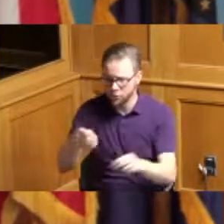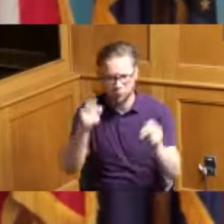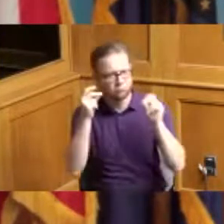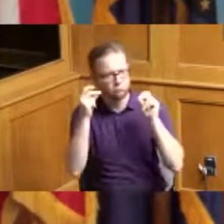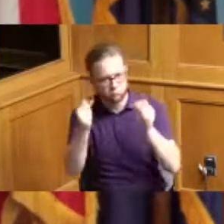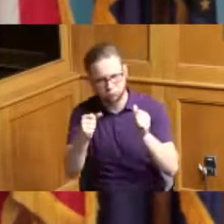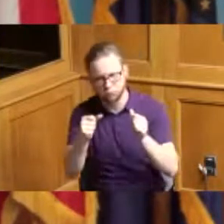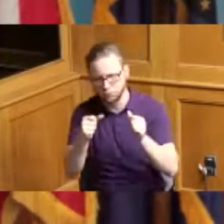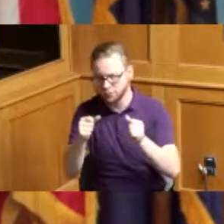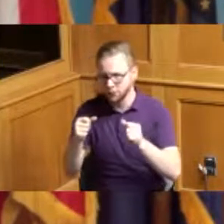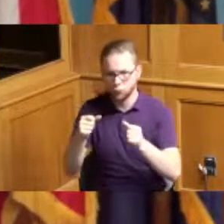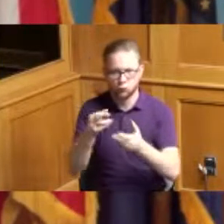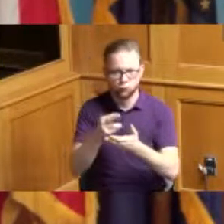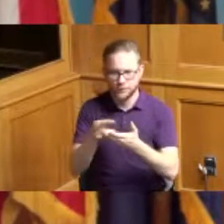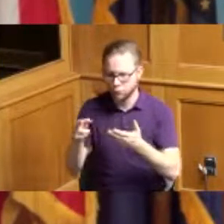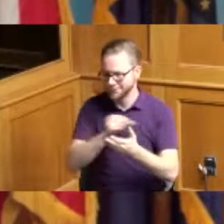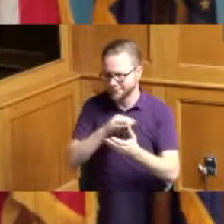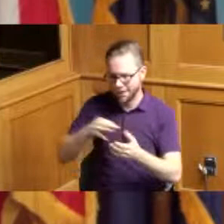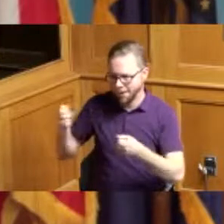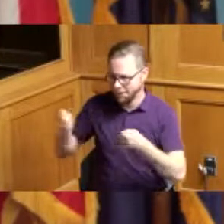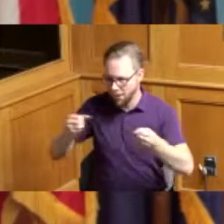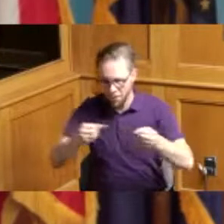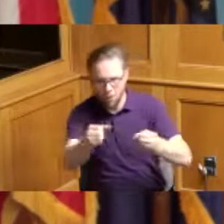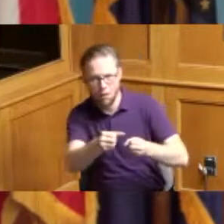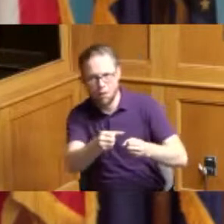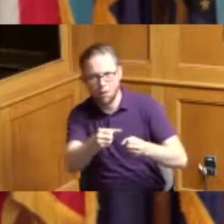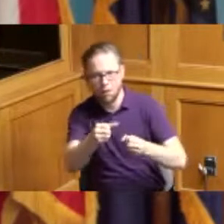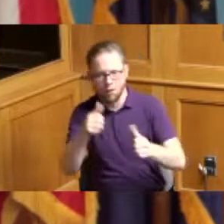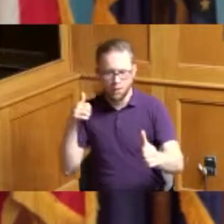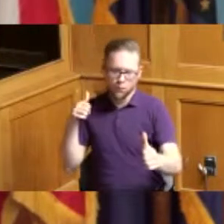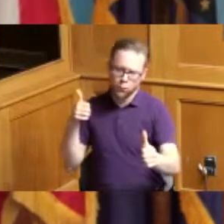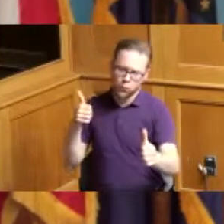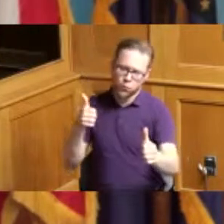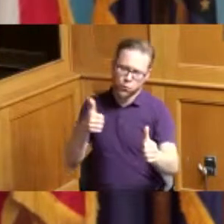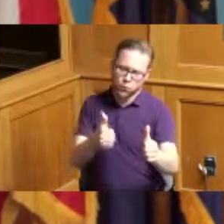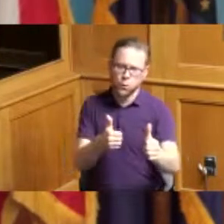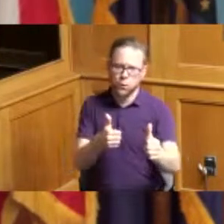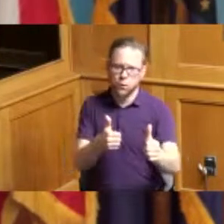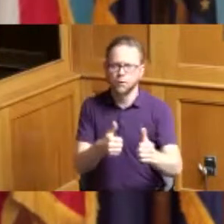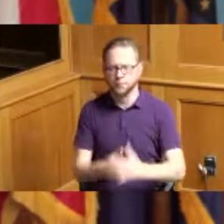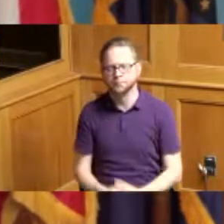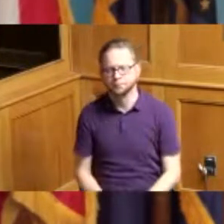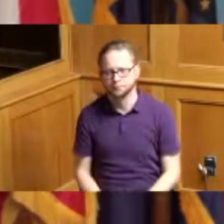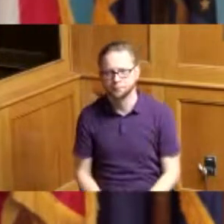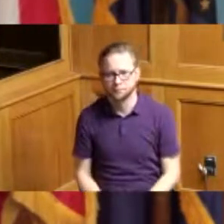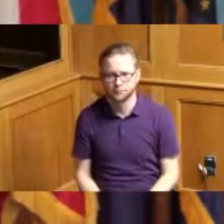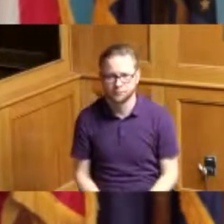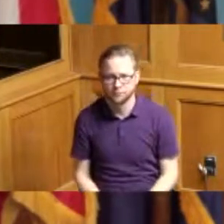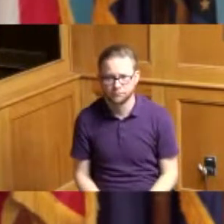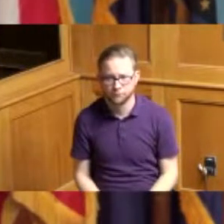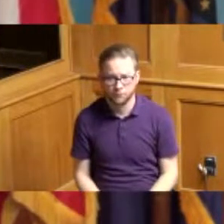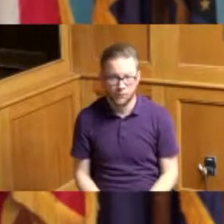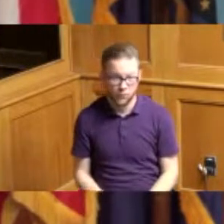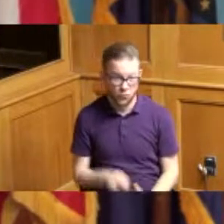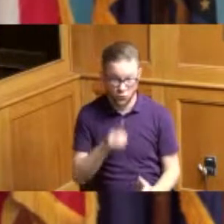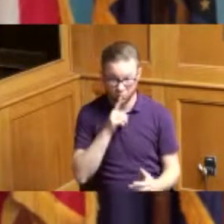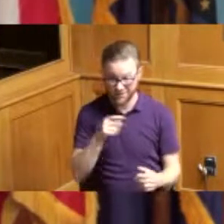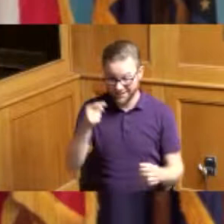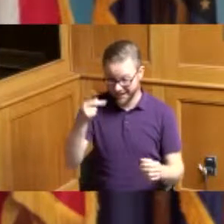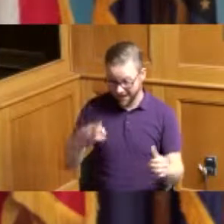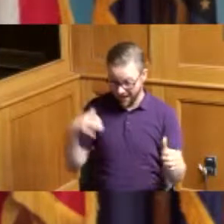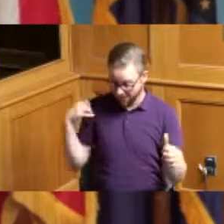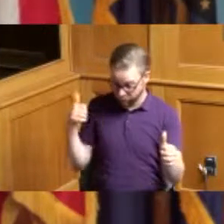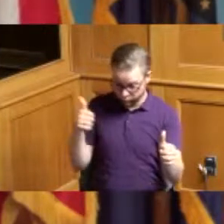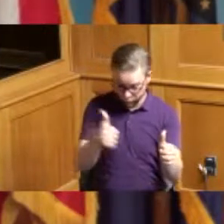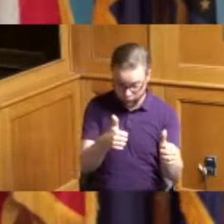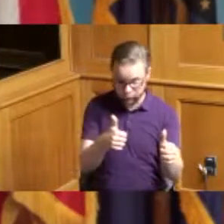resources whatever we've cut this down in less than almost less than half I think again like